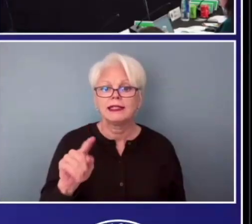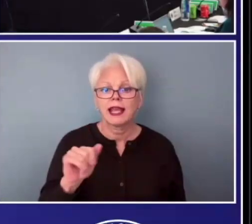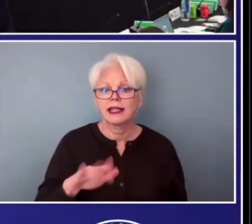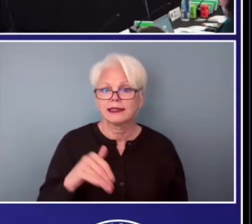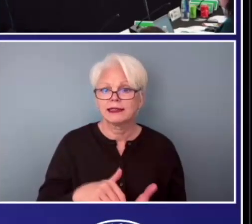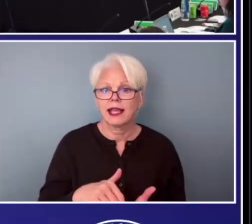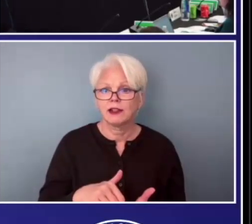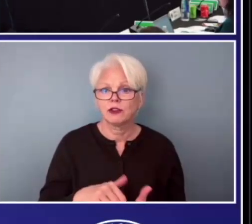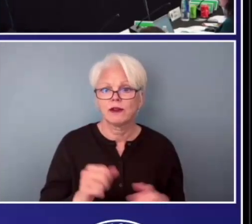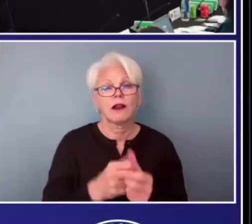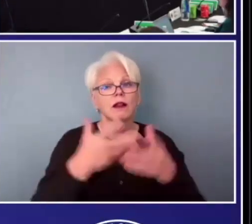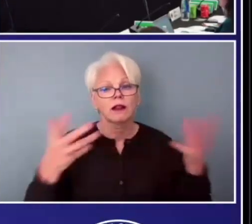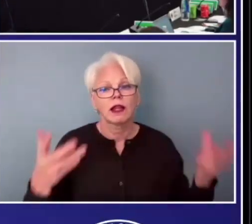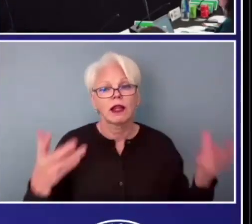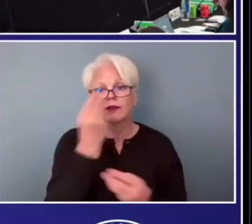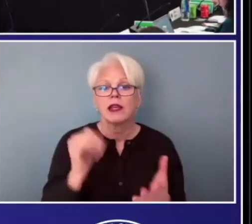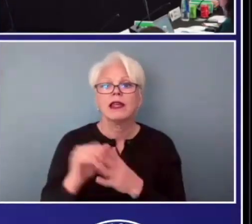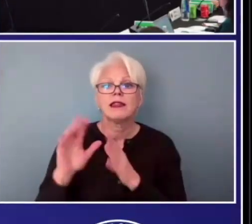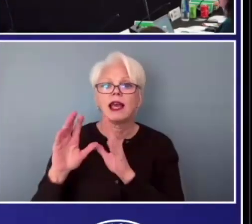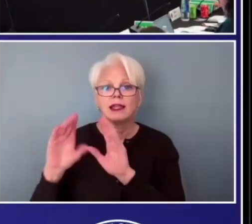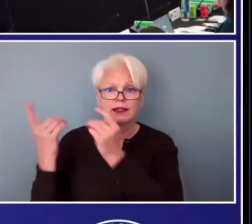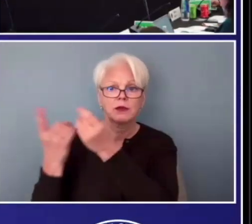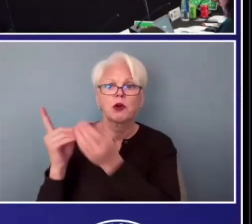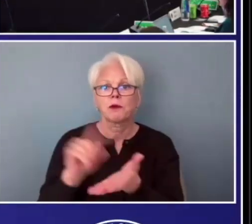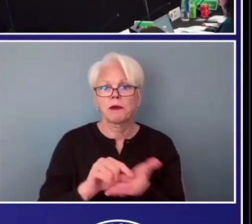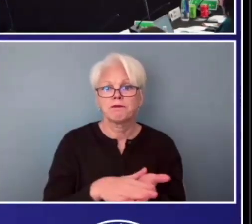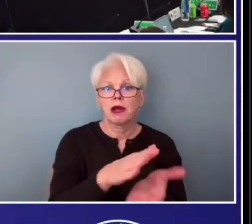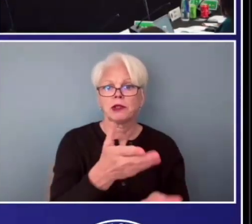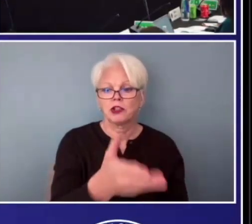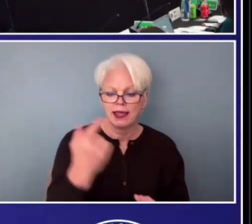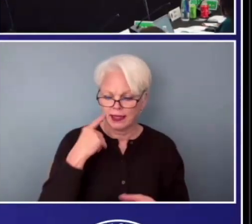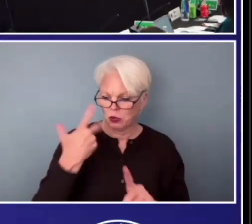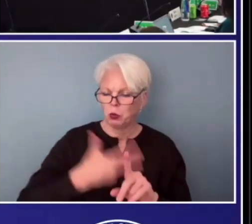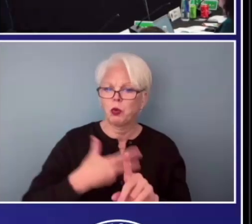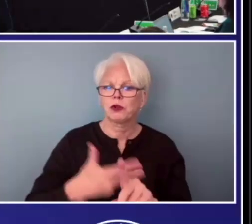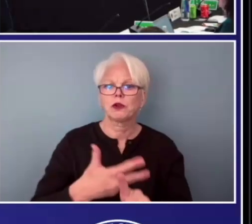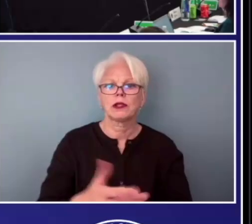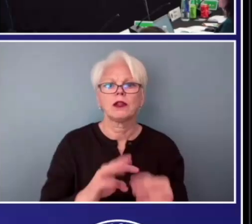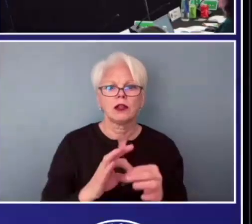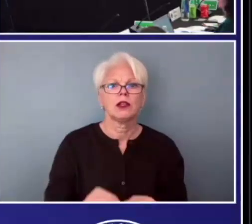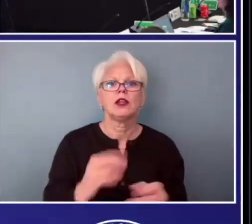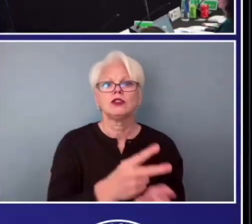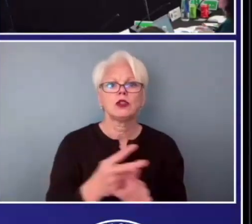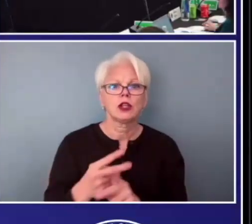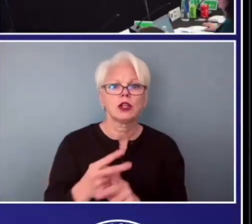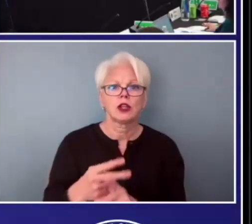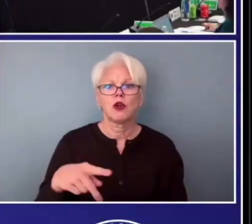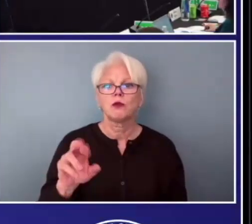information that the Department publishes, I believe, on a quarterly basis related to the loan portfolio. And that often is